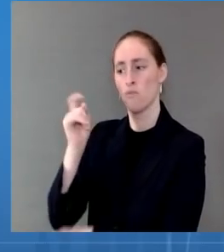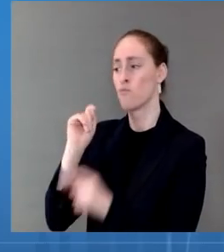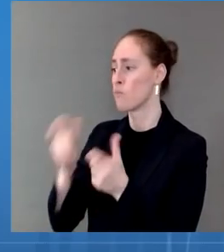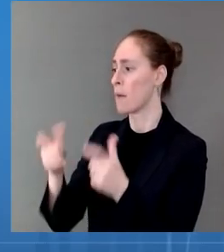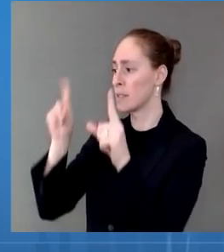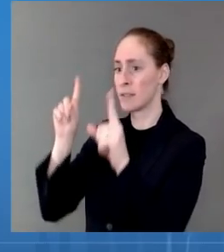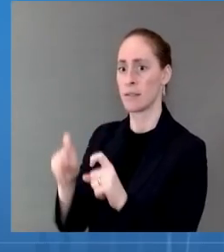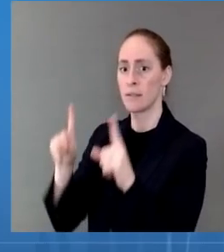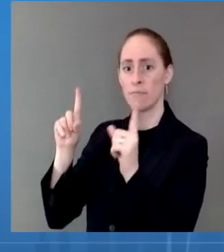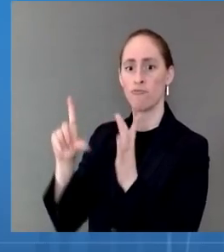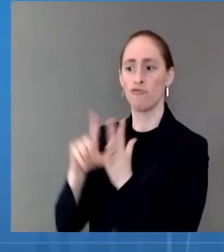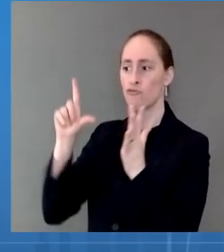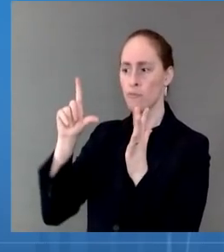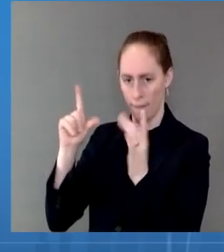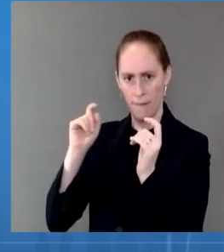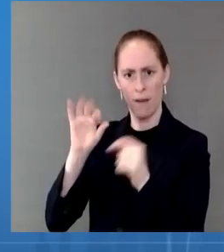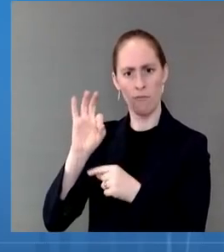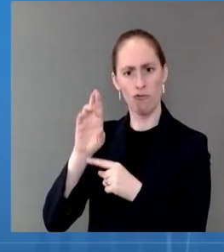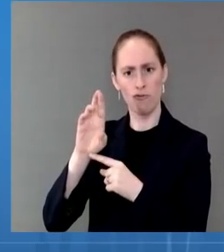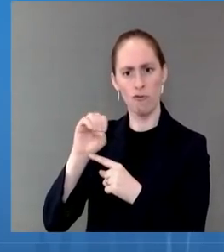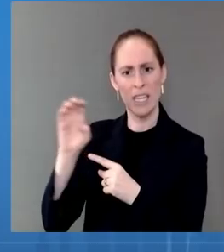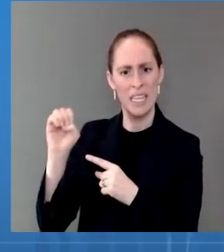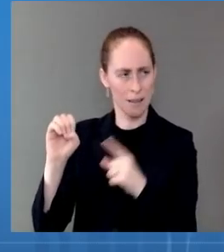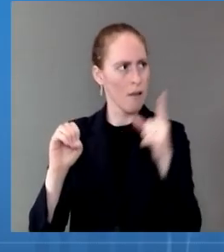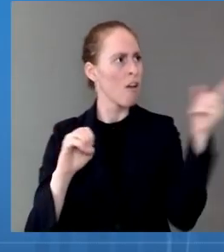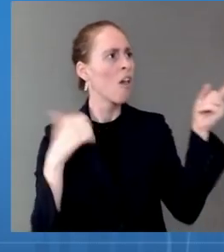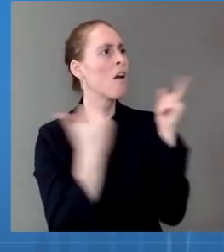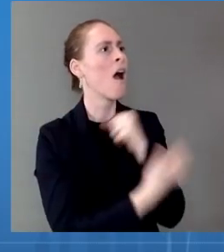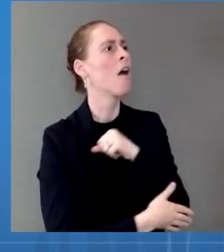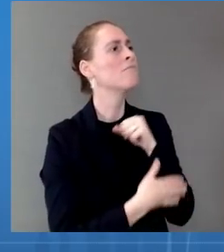on whether or not that is still an option, the view that the government is considering.